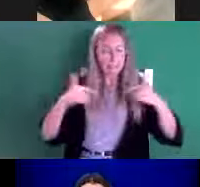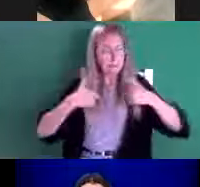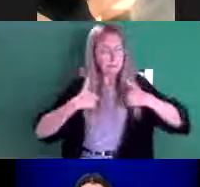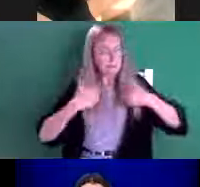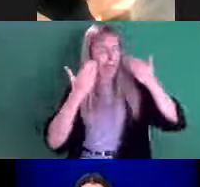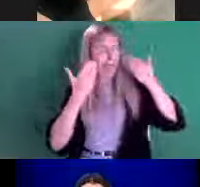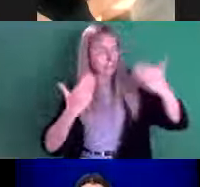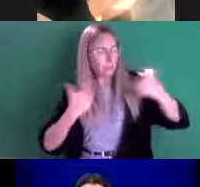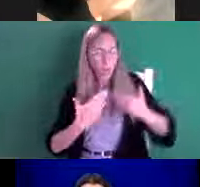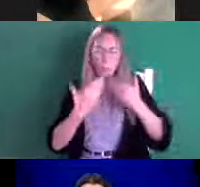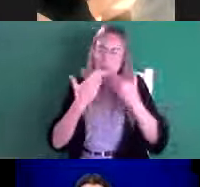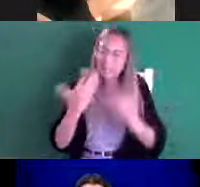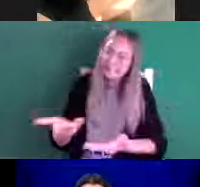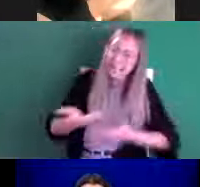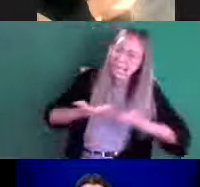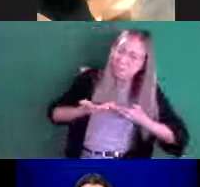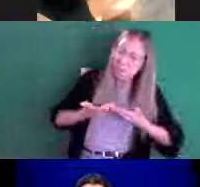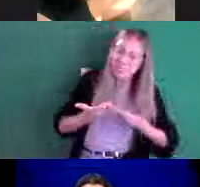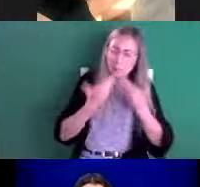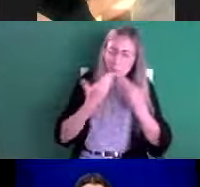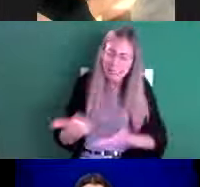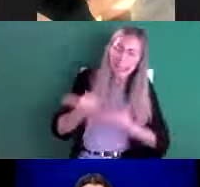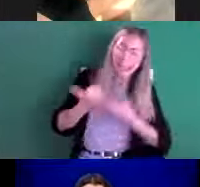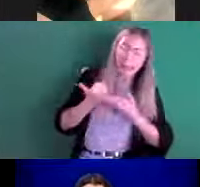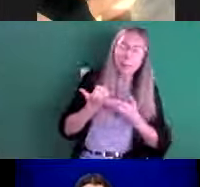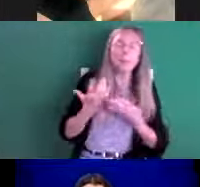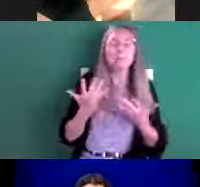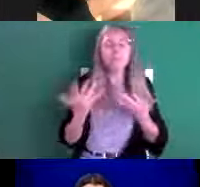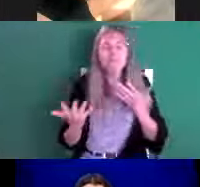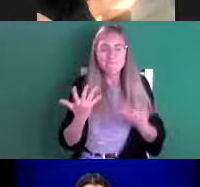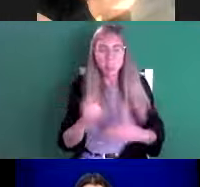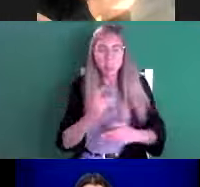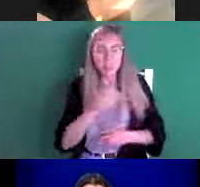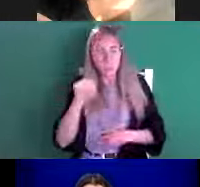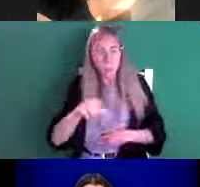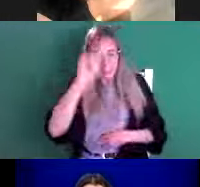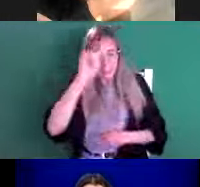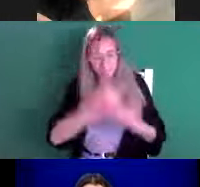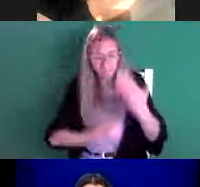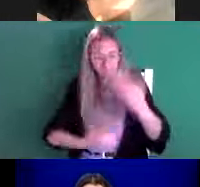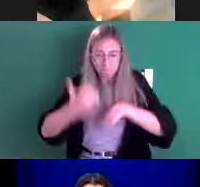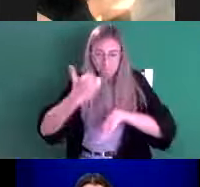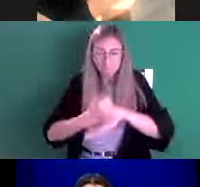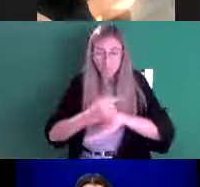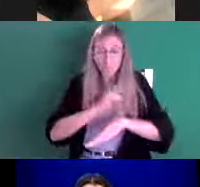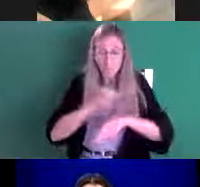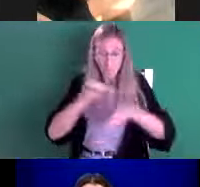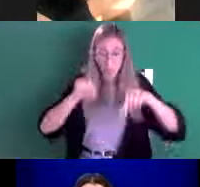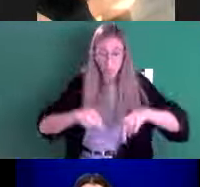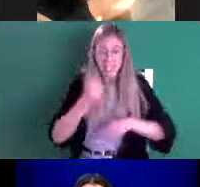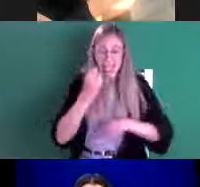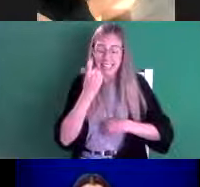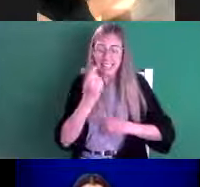give me something and we're doing a little bit like that because it is so broad but in one hand